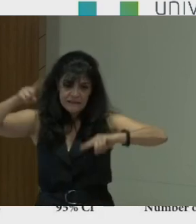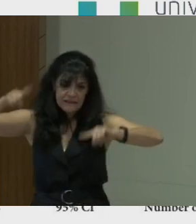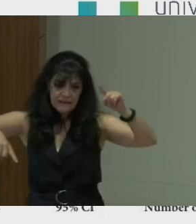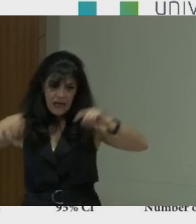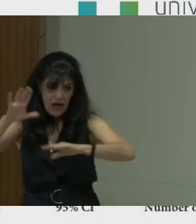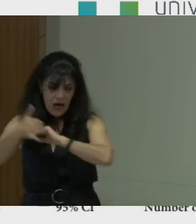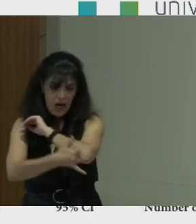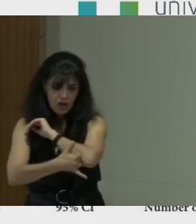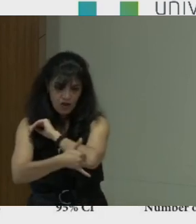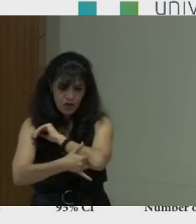sub-Saharan Africa